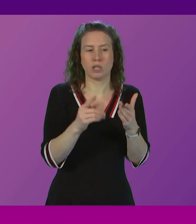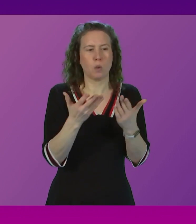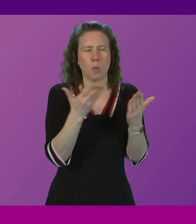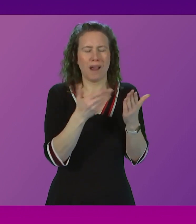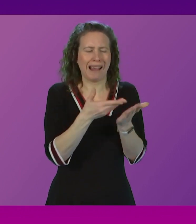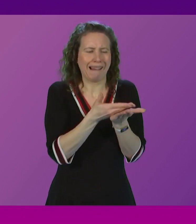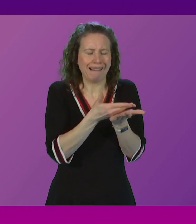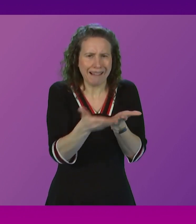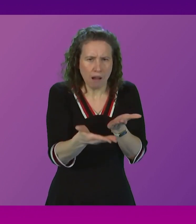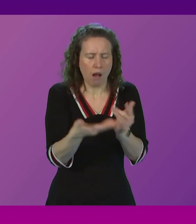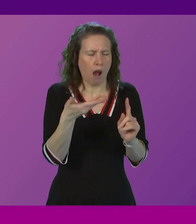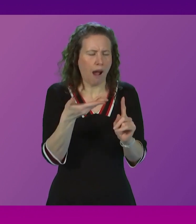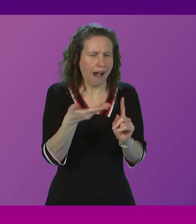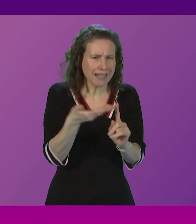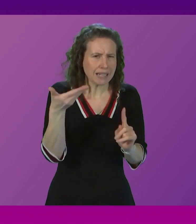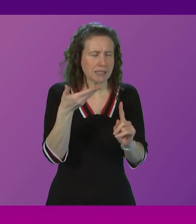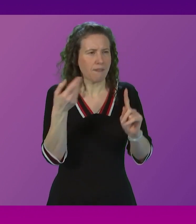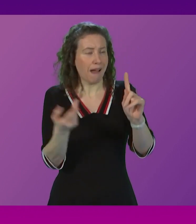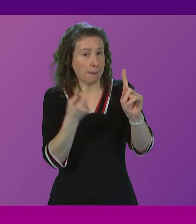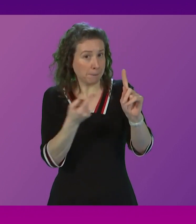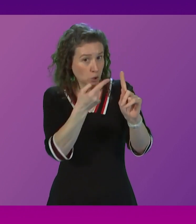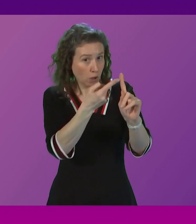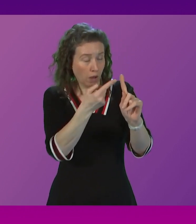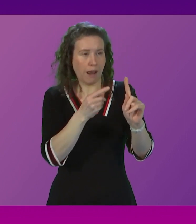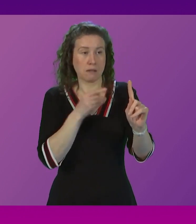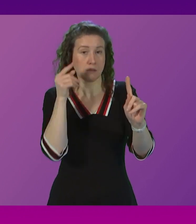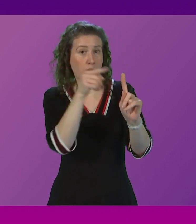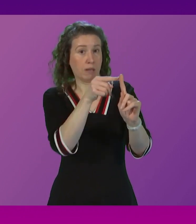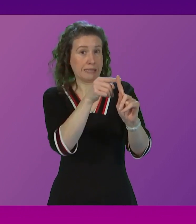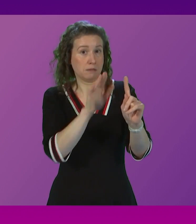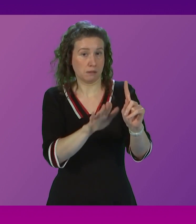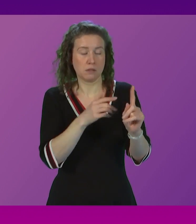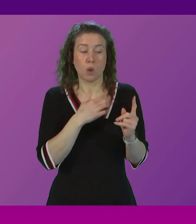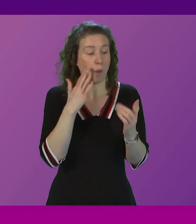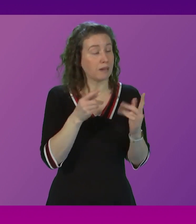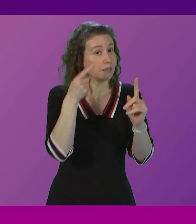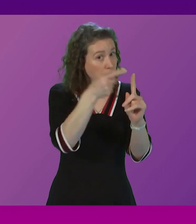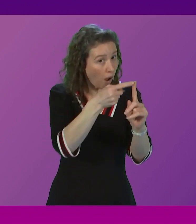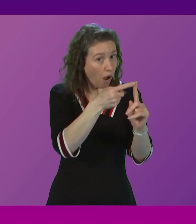identified ambition and target. If there is no target, it means little